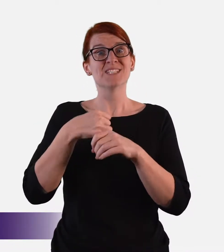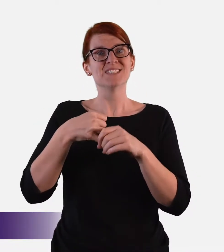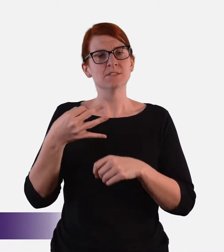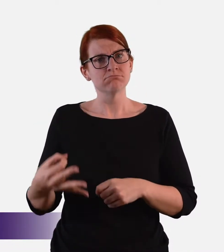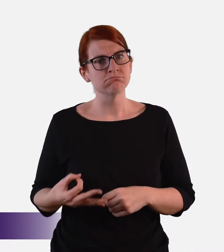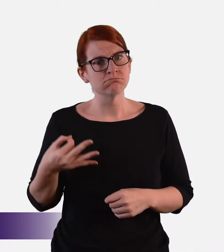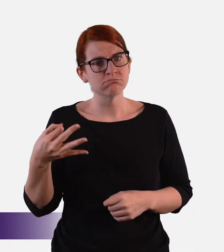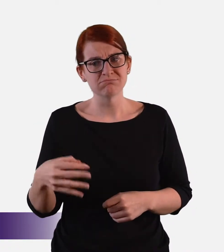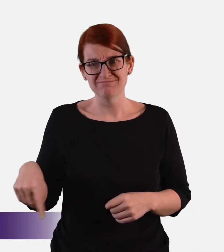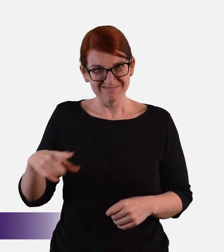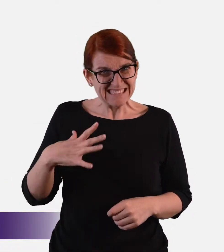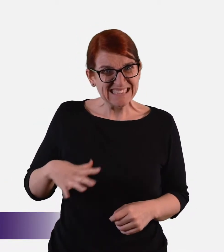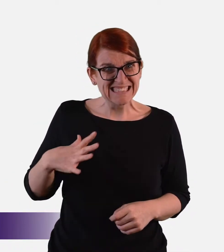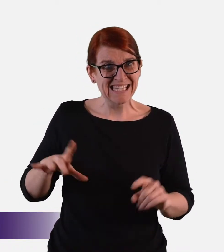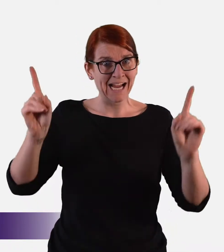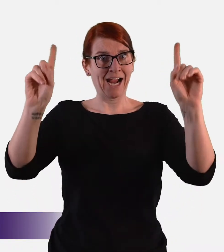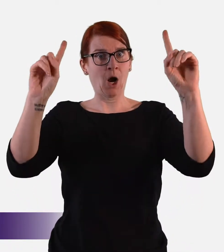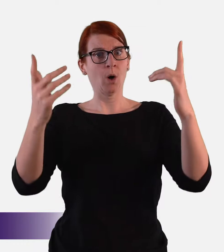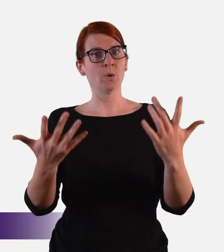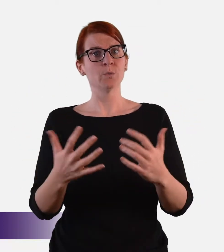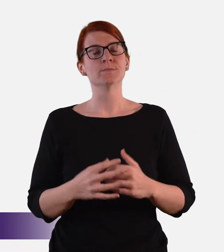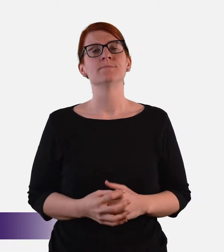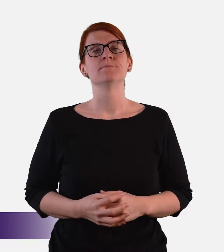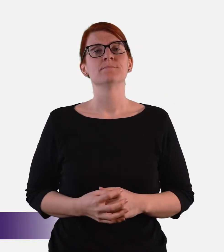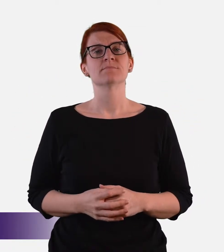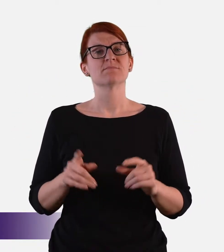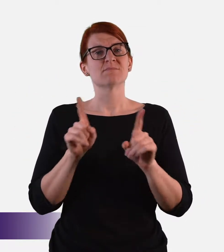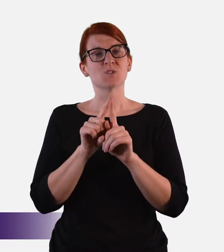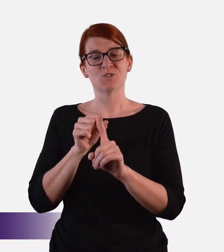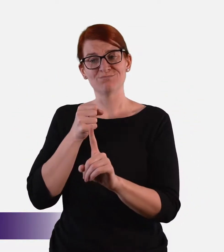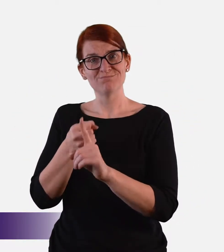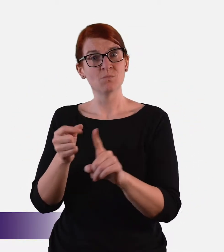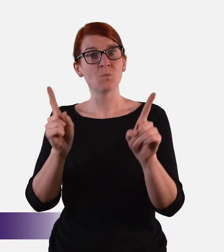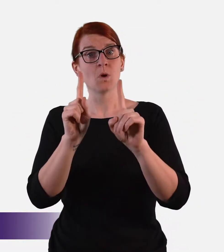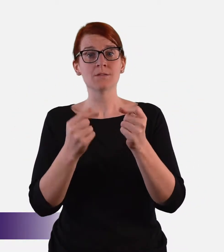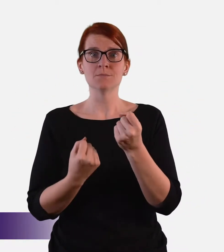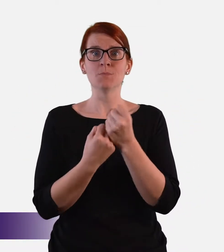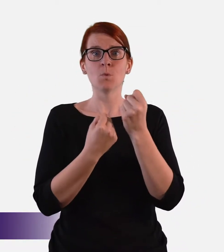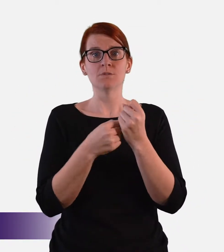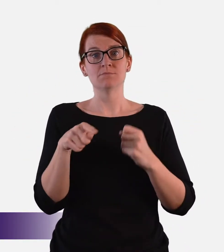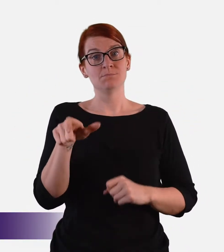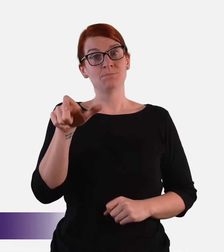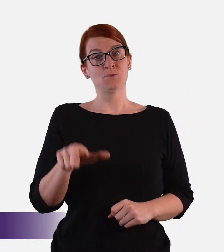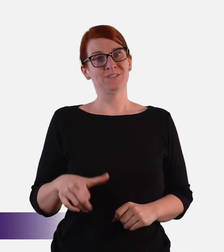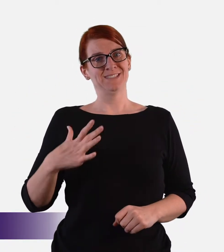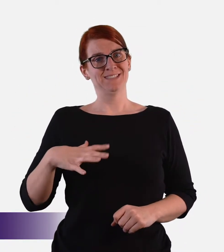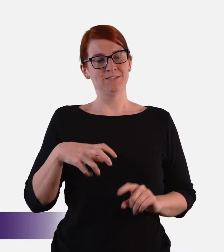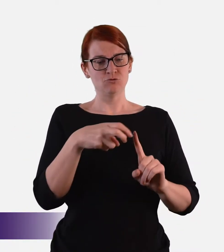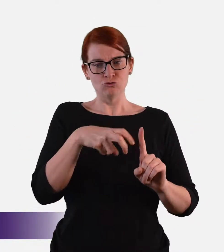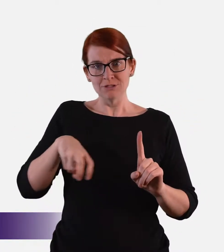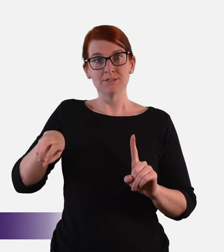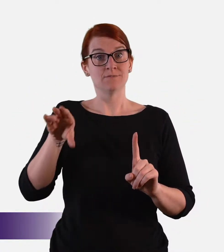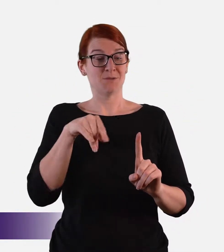had previously been prescribed for a significant period of time. This also impeded the identification and provision of relevant support to transition -